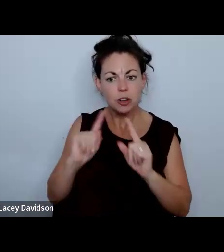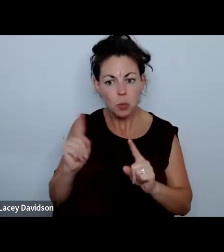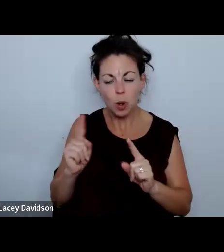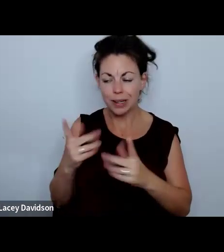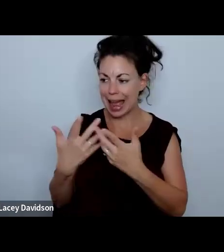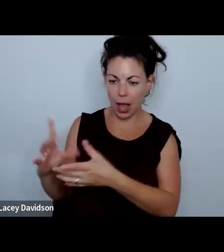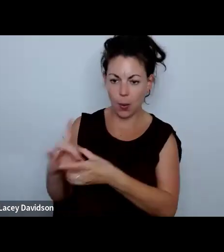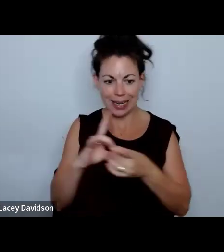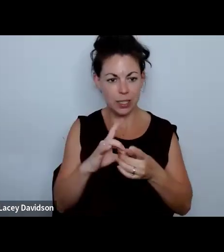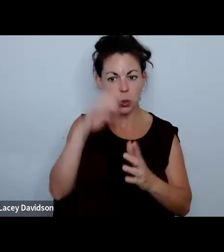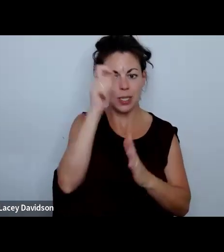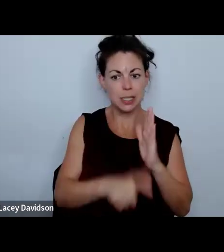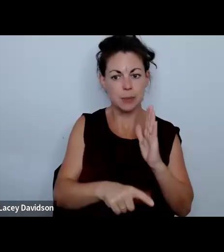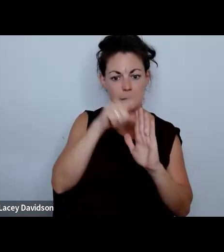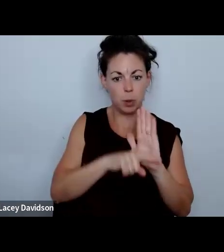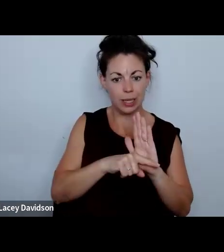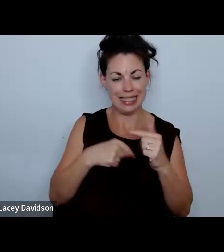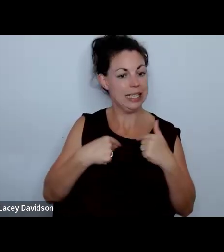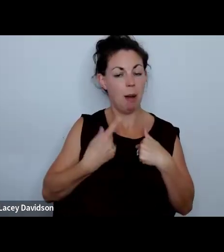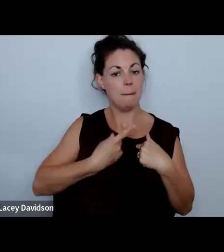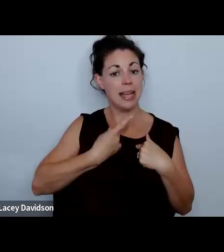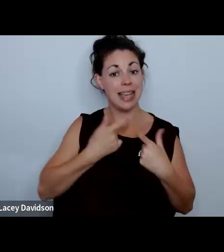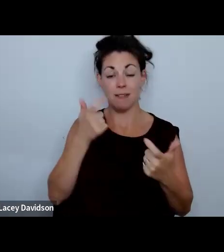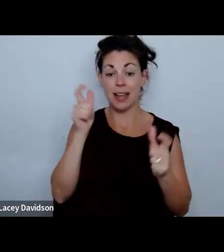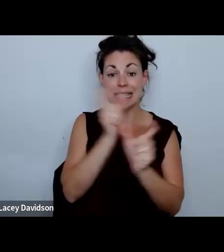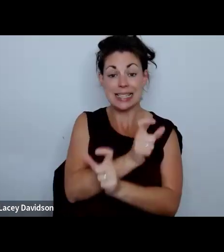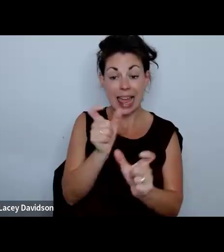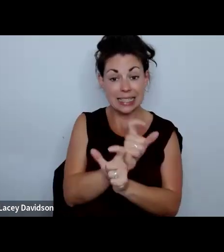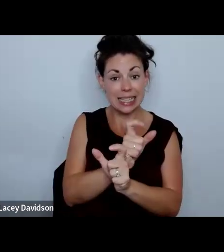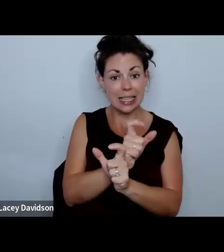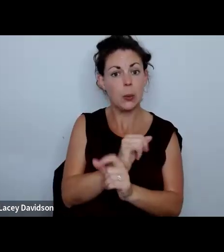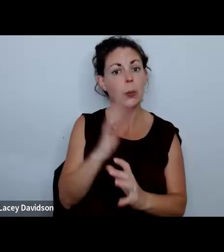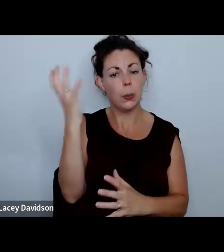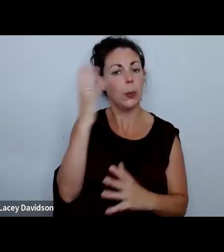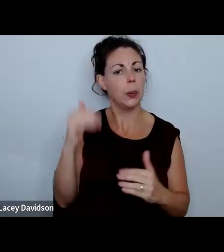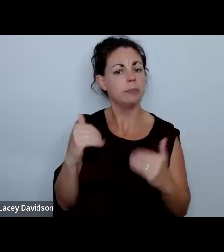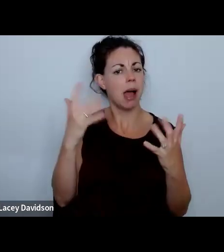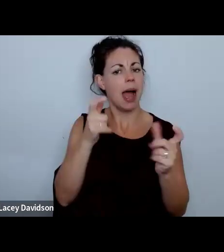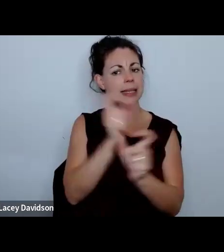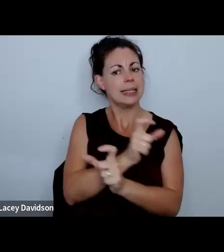I eventually capitulated and, and did go to university as a